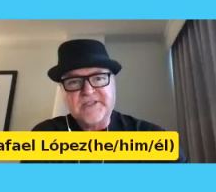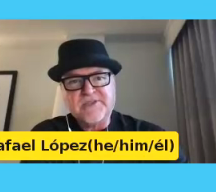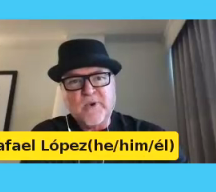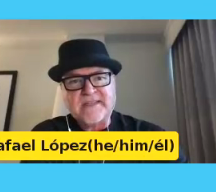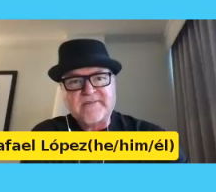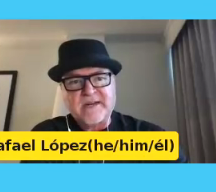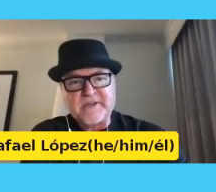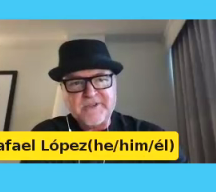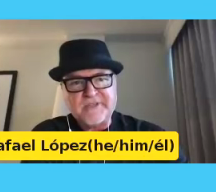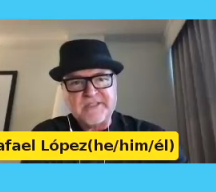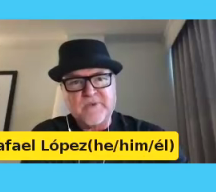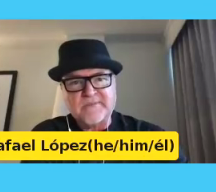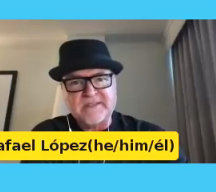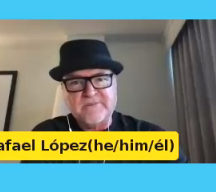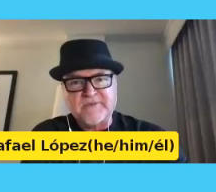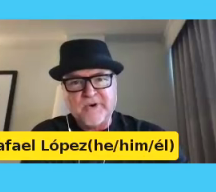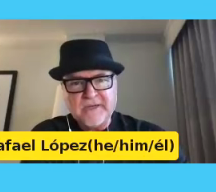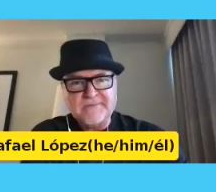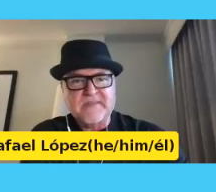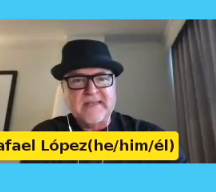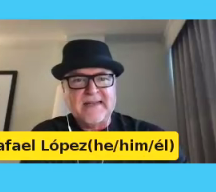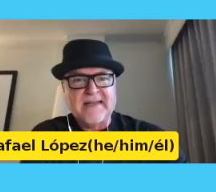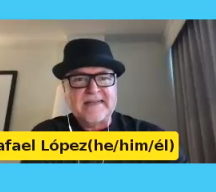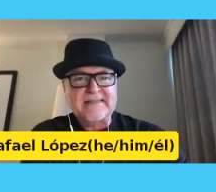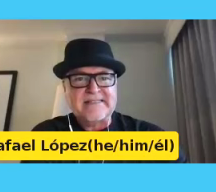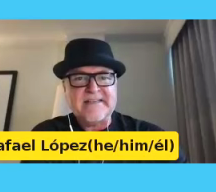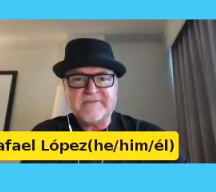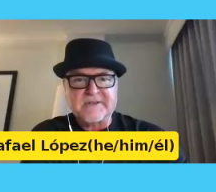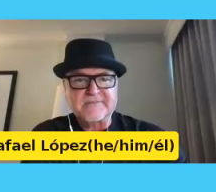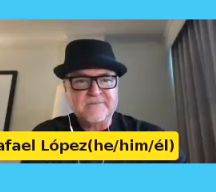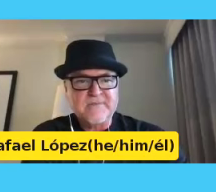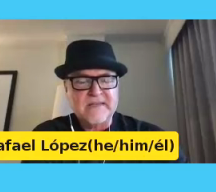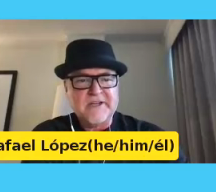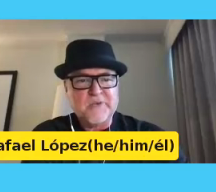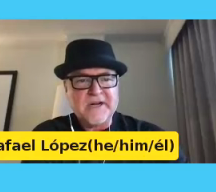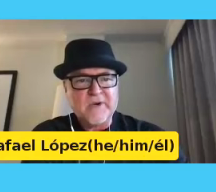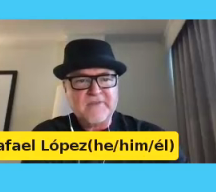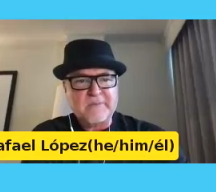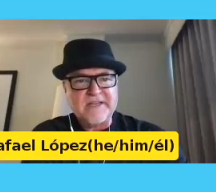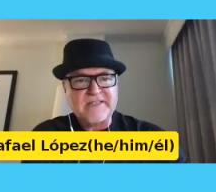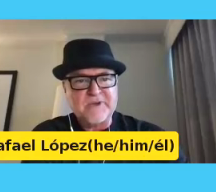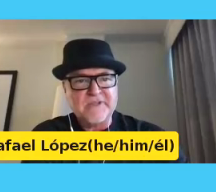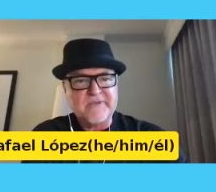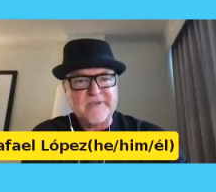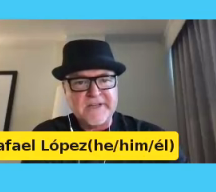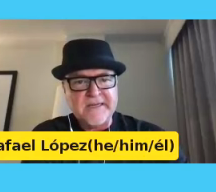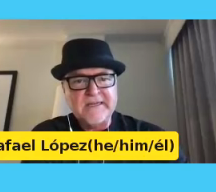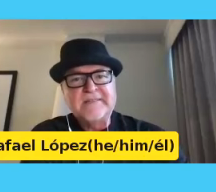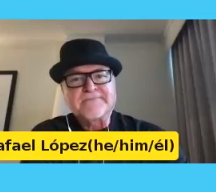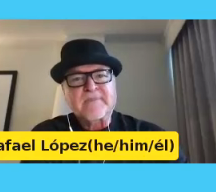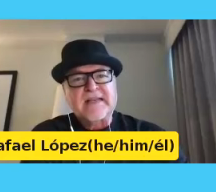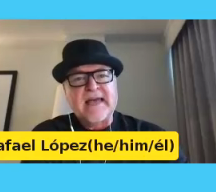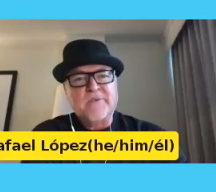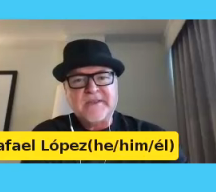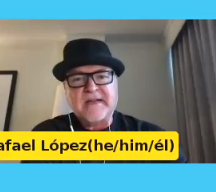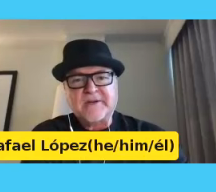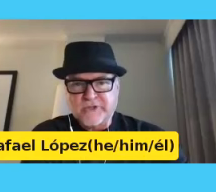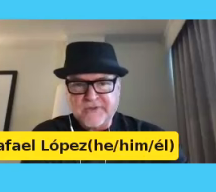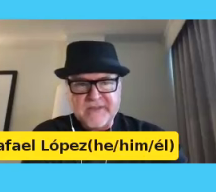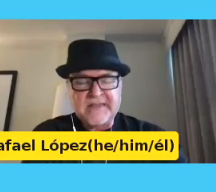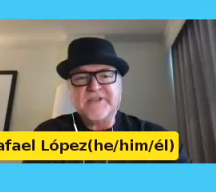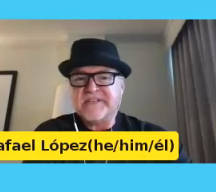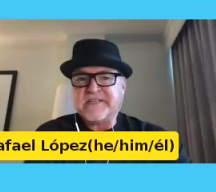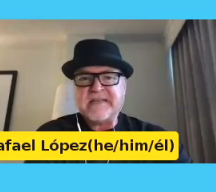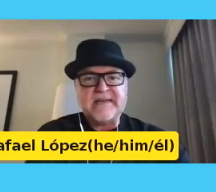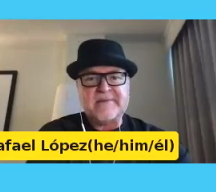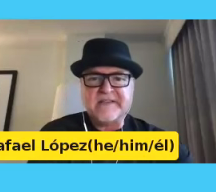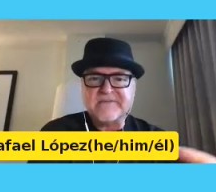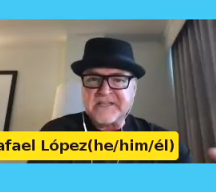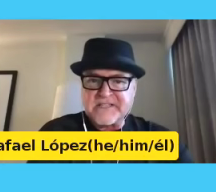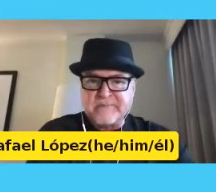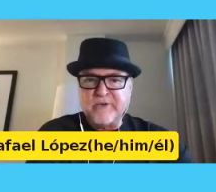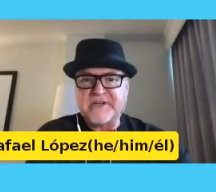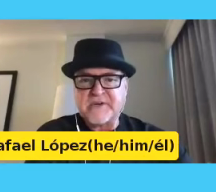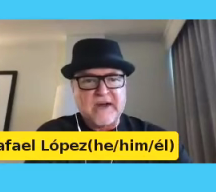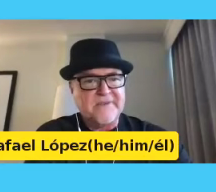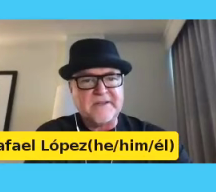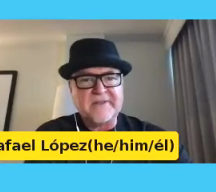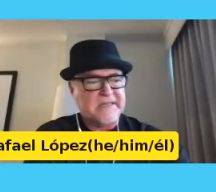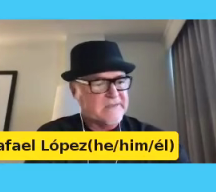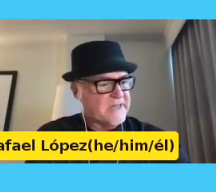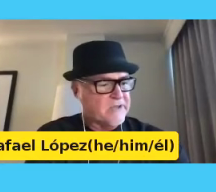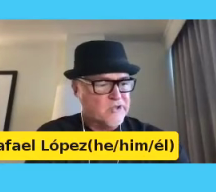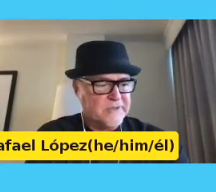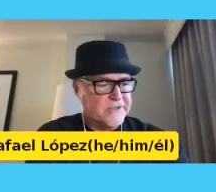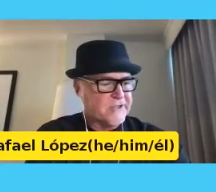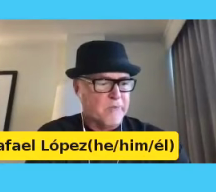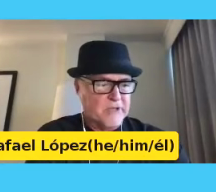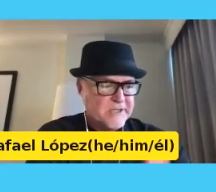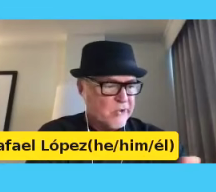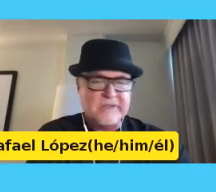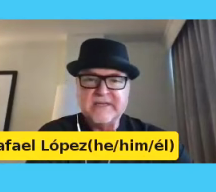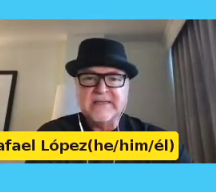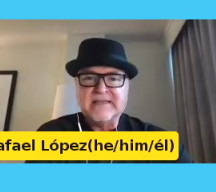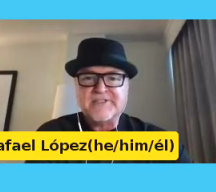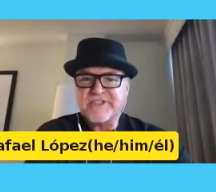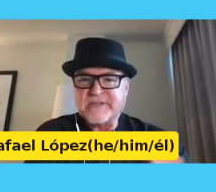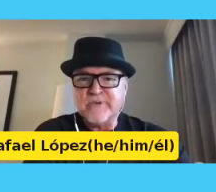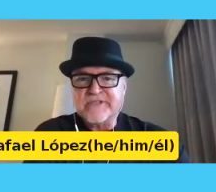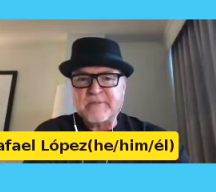hangout during the lunch hour. This is in the Fresno, California, this wall you would never take a second look at it. Just walk by on your way to school. Huge wall with a huge potential to make it part of the community and actually identify the community. It an agricultural